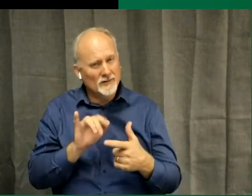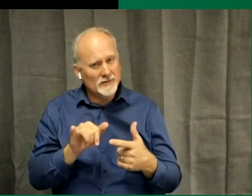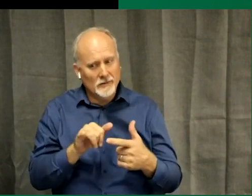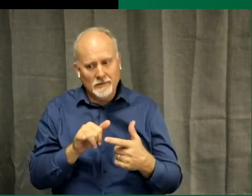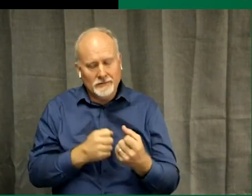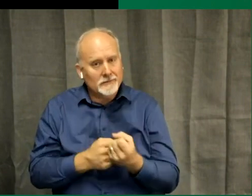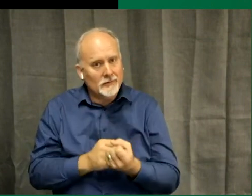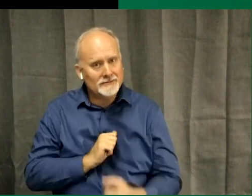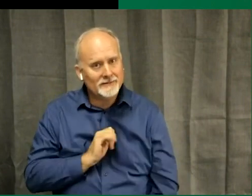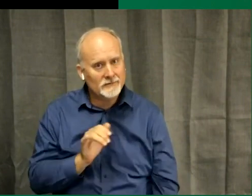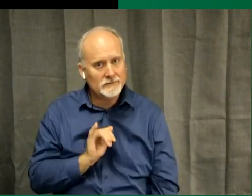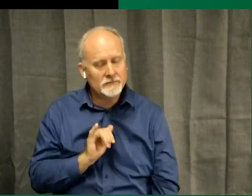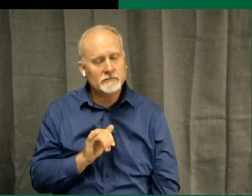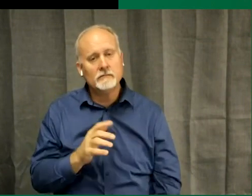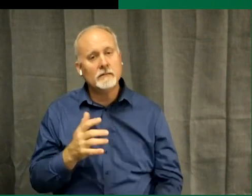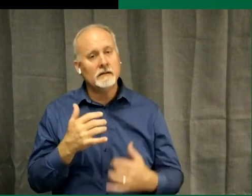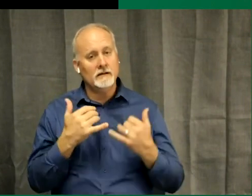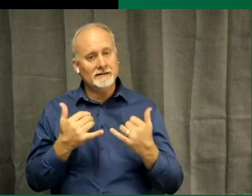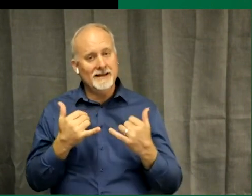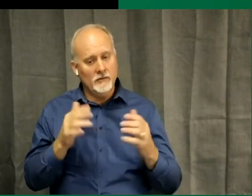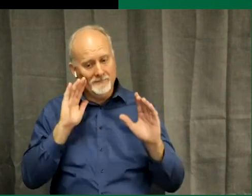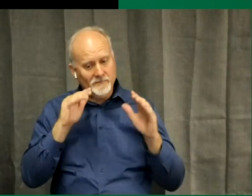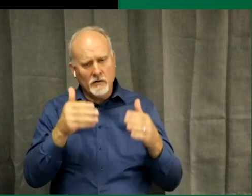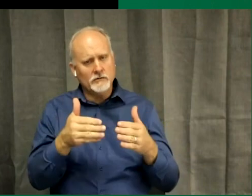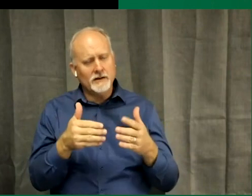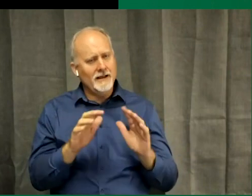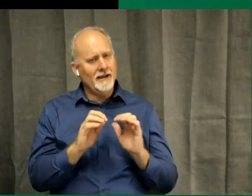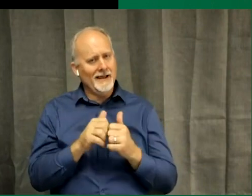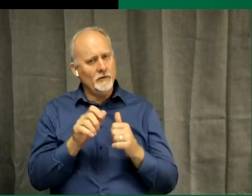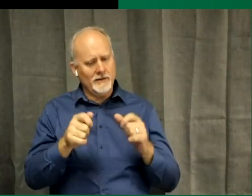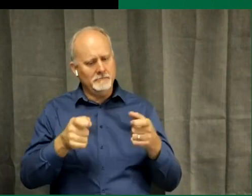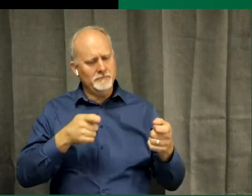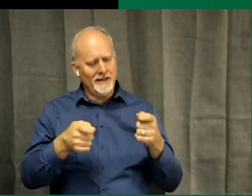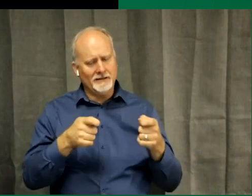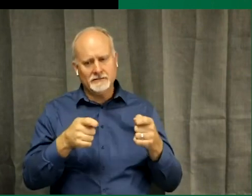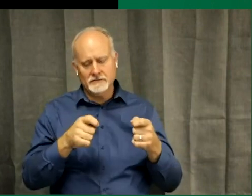so um this will focus on essentially wearing how you can manage all the hats at one time and even